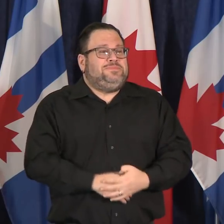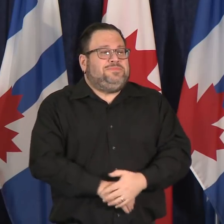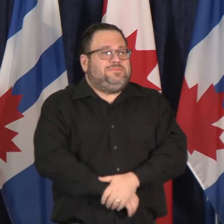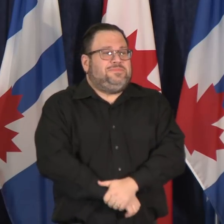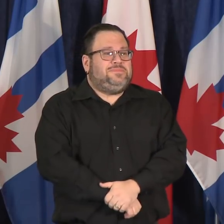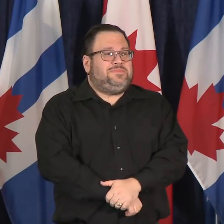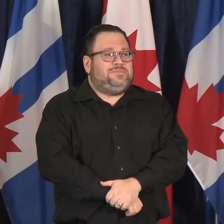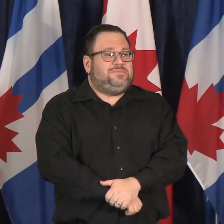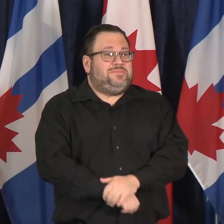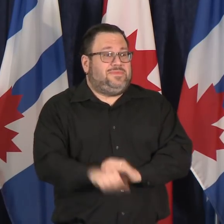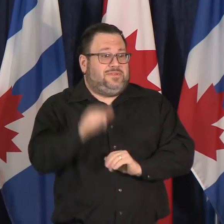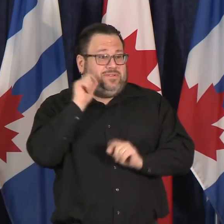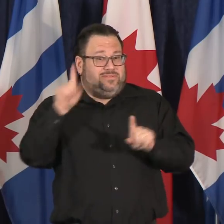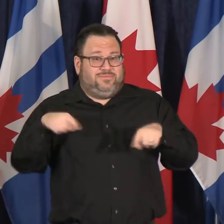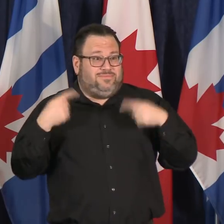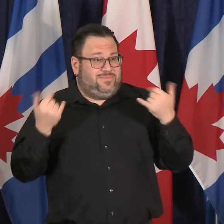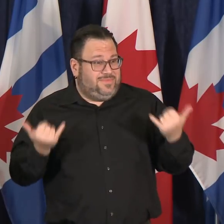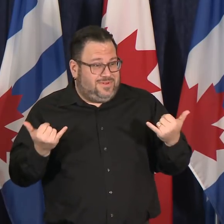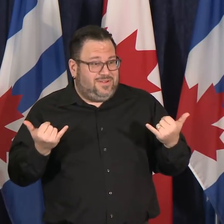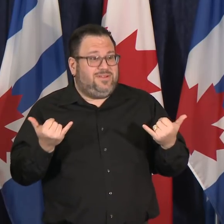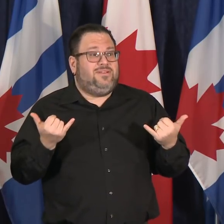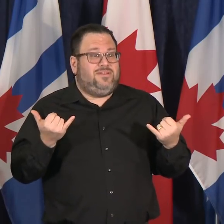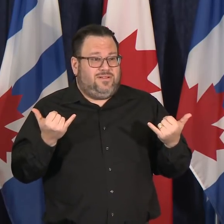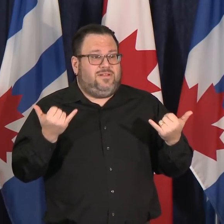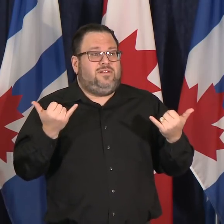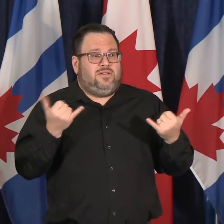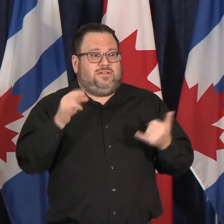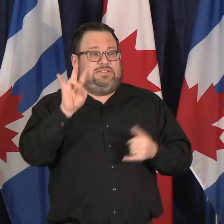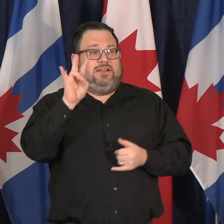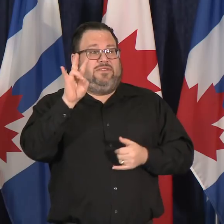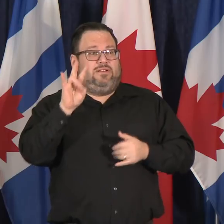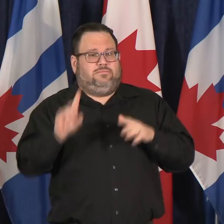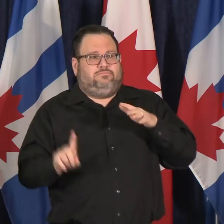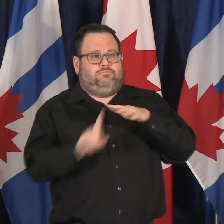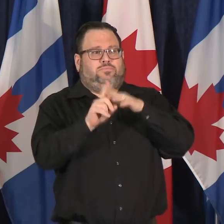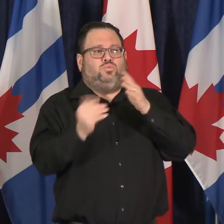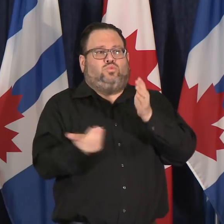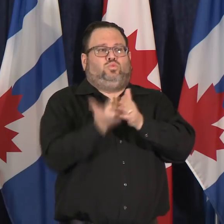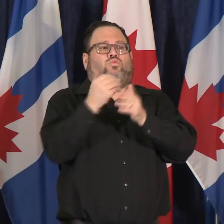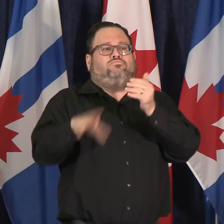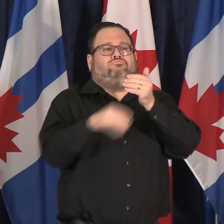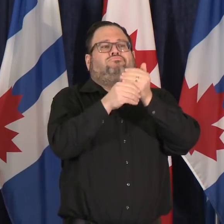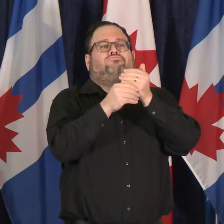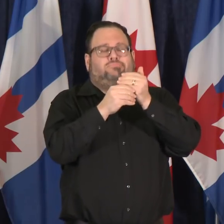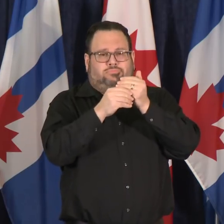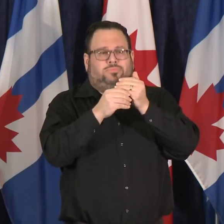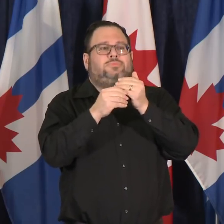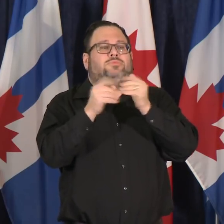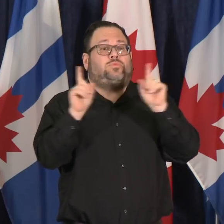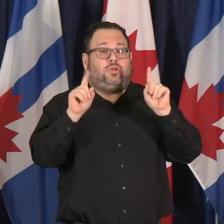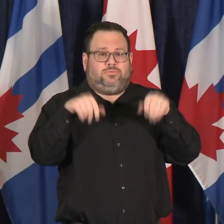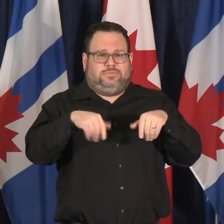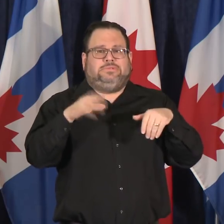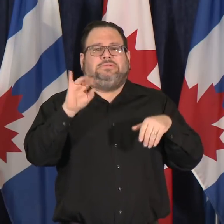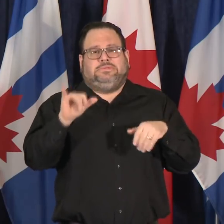seven new cases of kovat 19 to report in the city and as anticipated we are